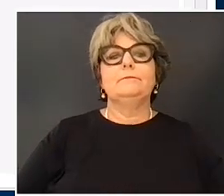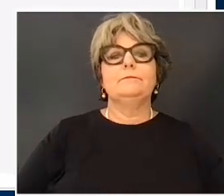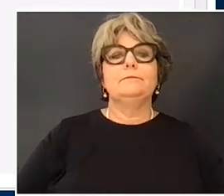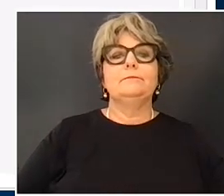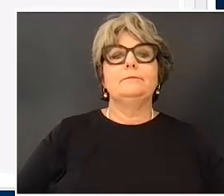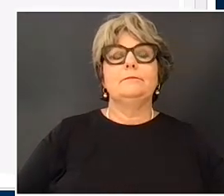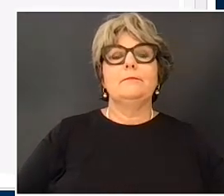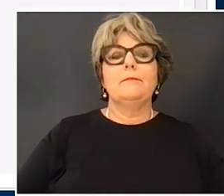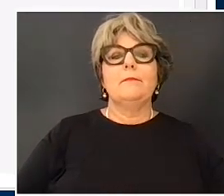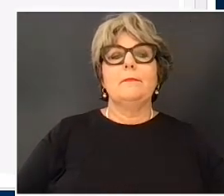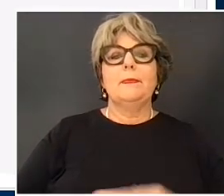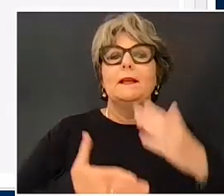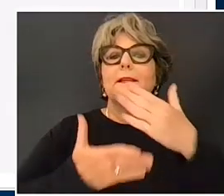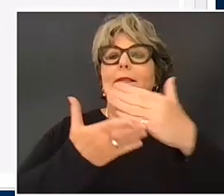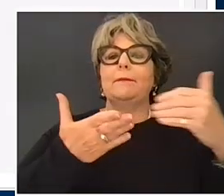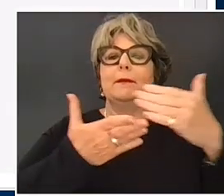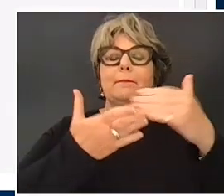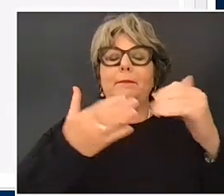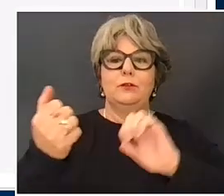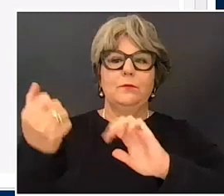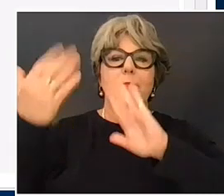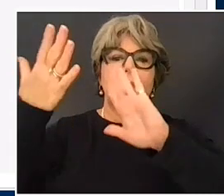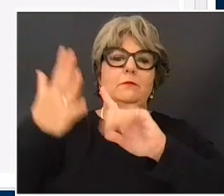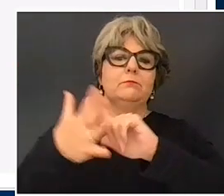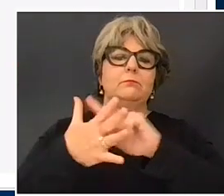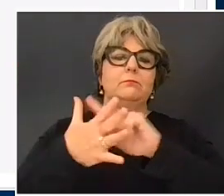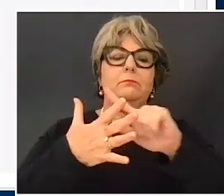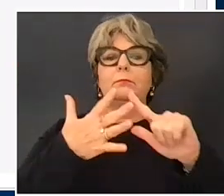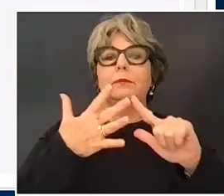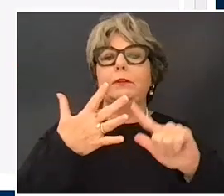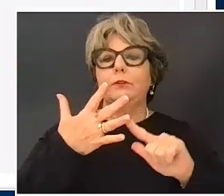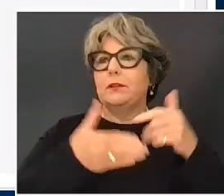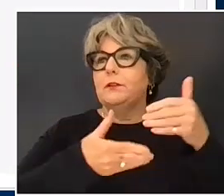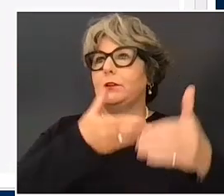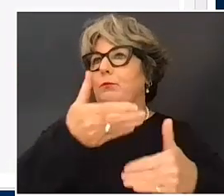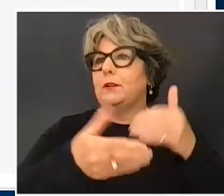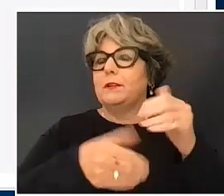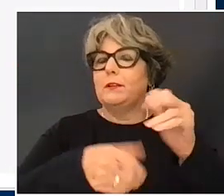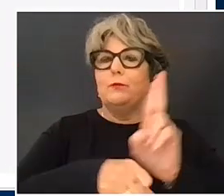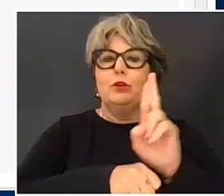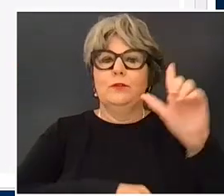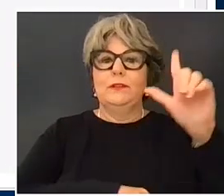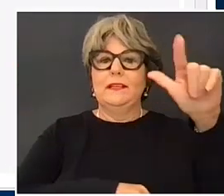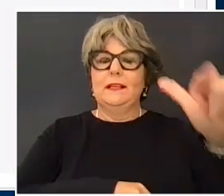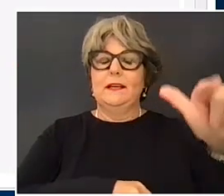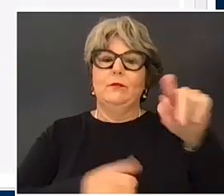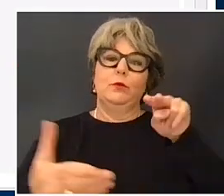probably should be addressed given the process that we're using later when we look at the reasonable intervals piece of